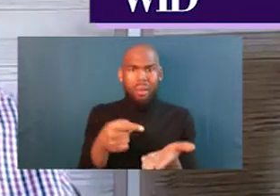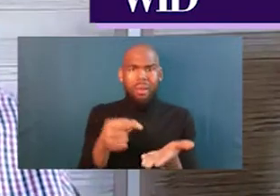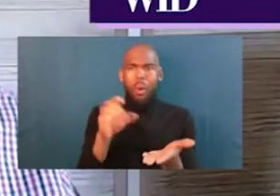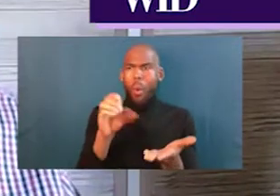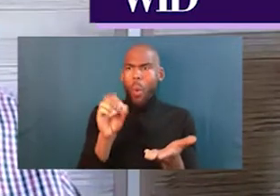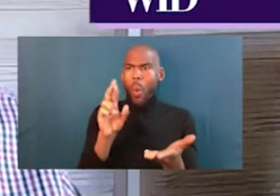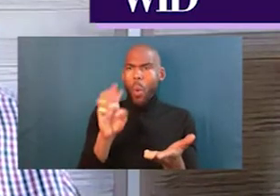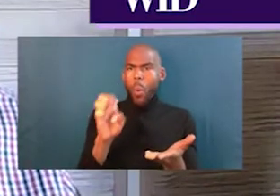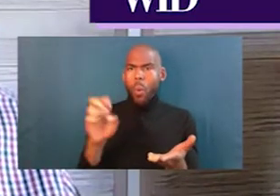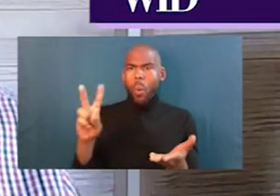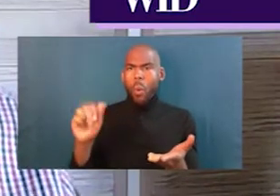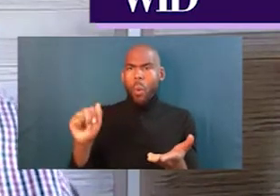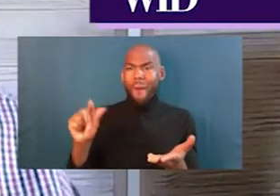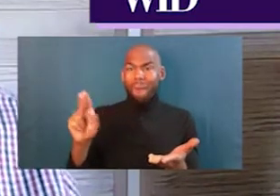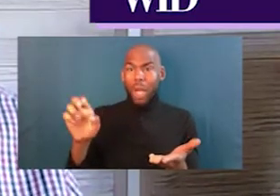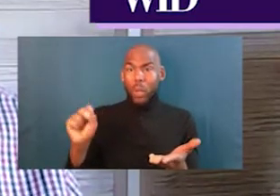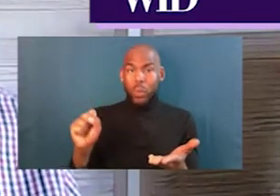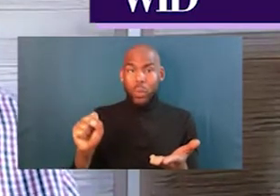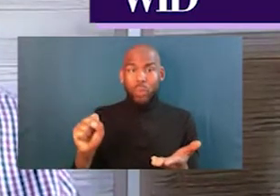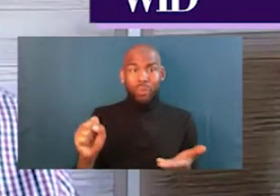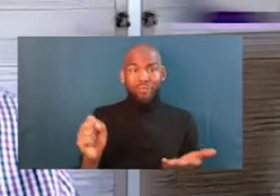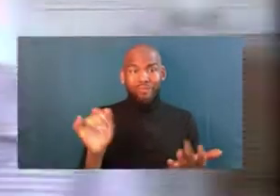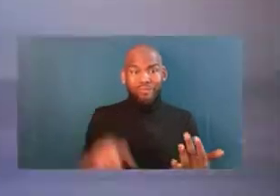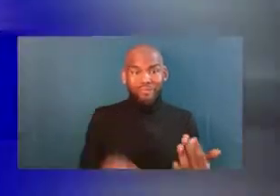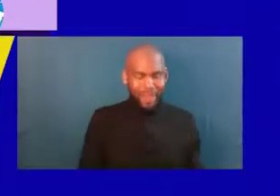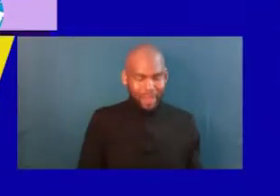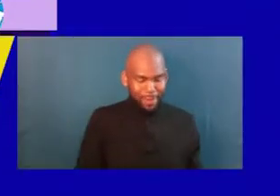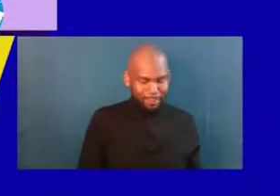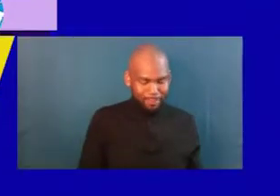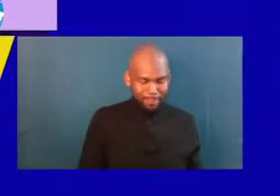their corporate values. So really need to walk the talk.